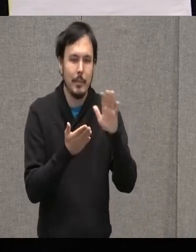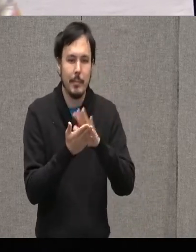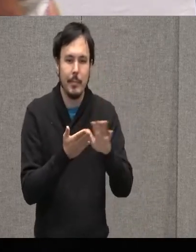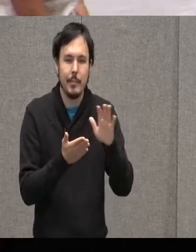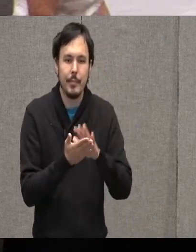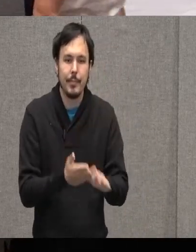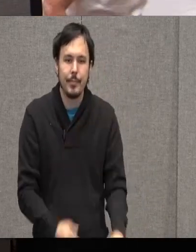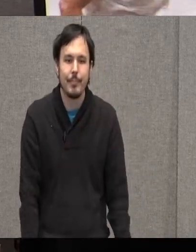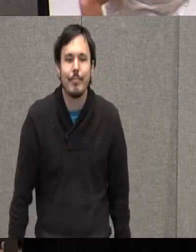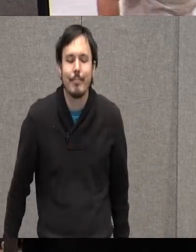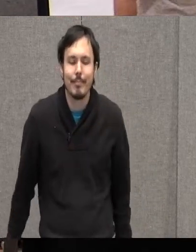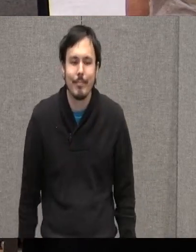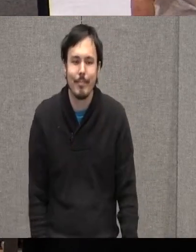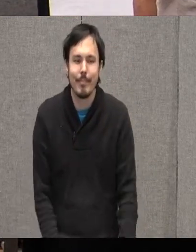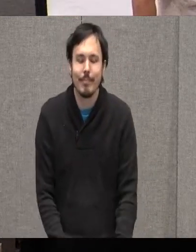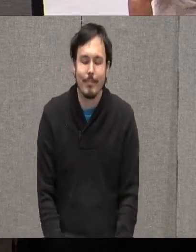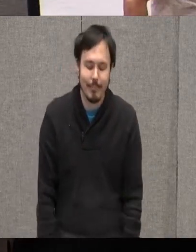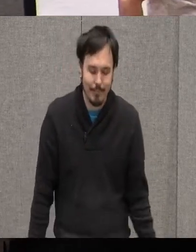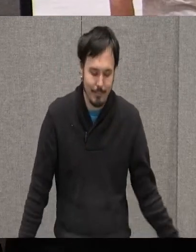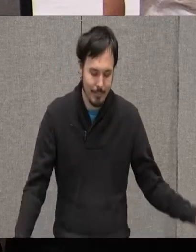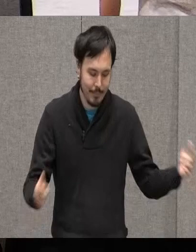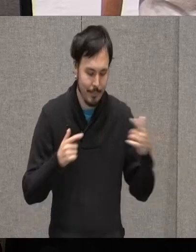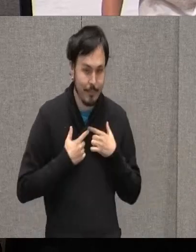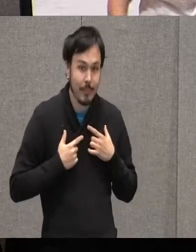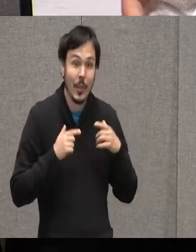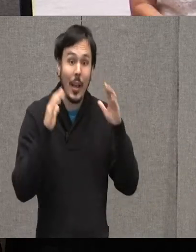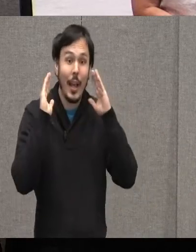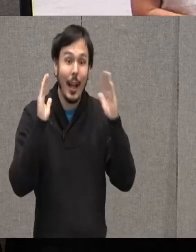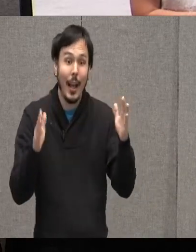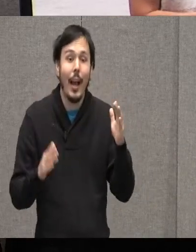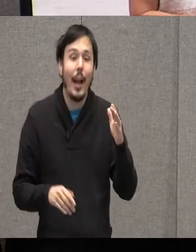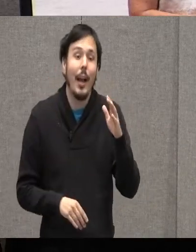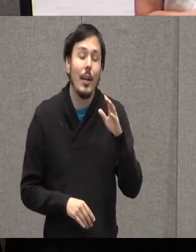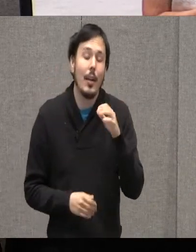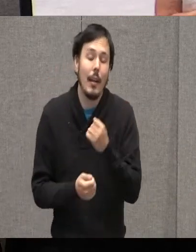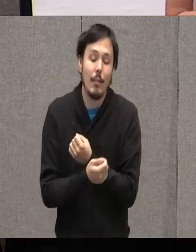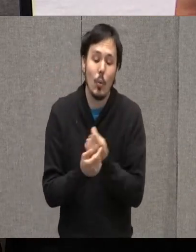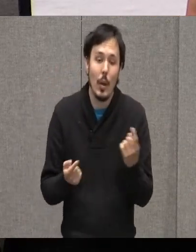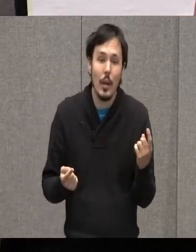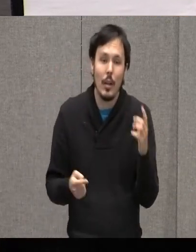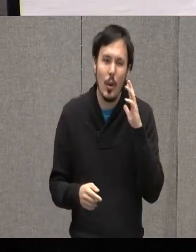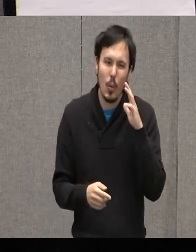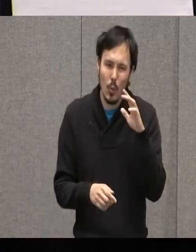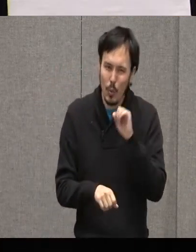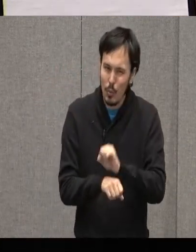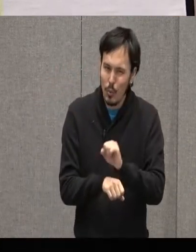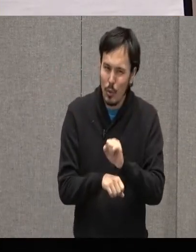[Miss Gaudet] Hello everyone. So we're going to be again working on a problem a task